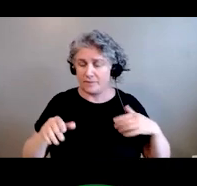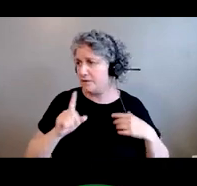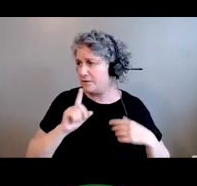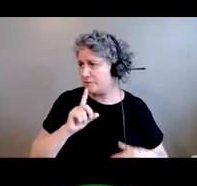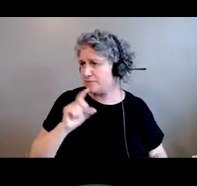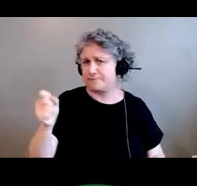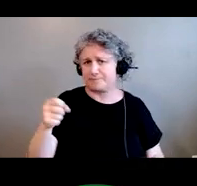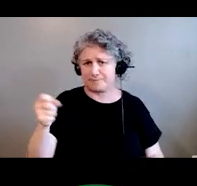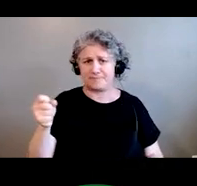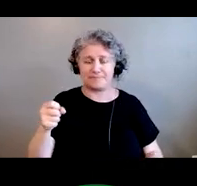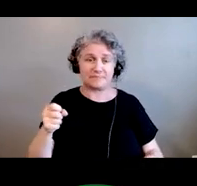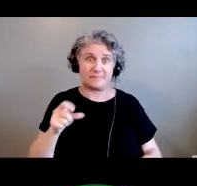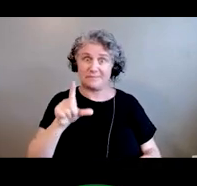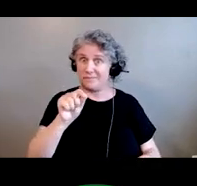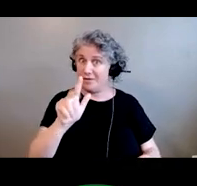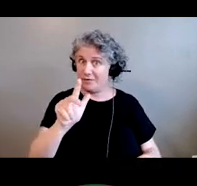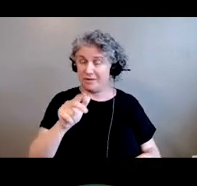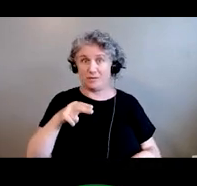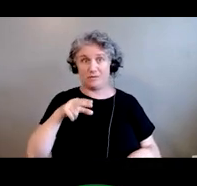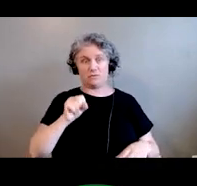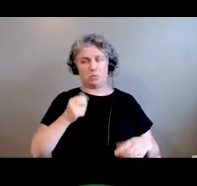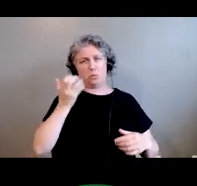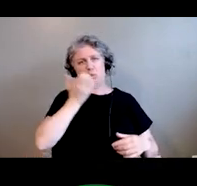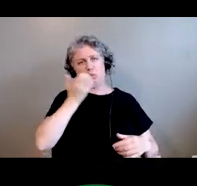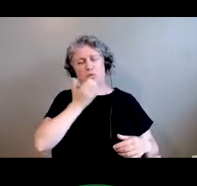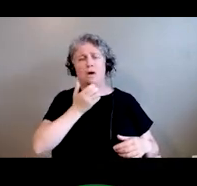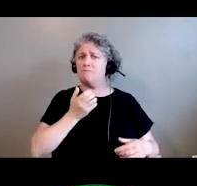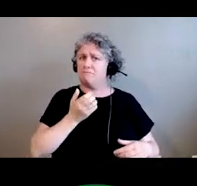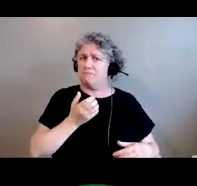the news, but we've made the news more than we want to here this year.